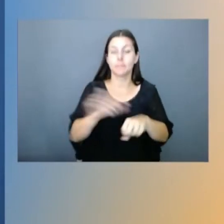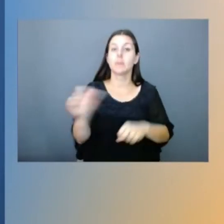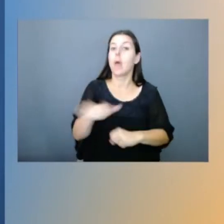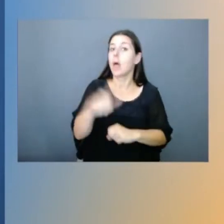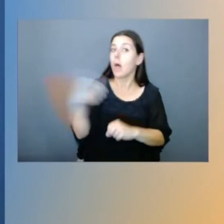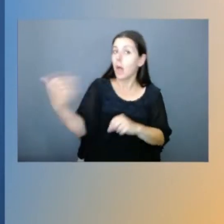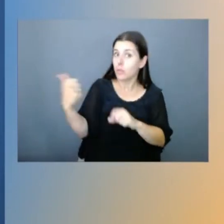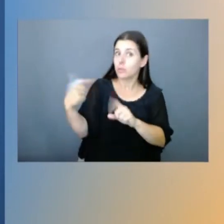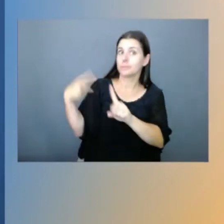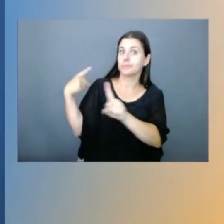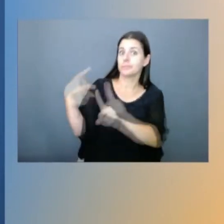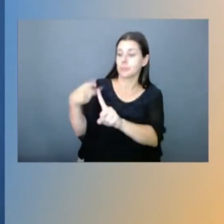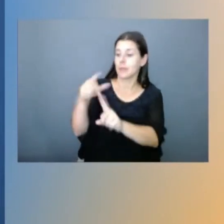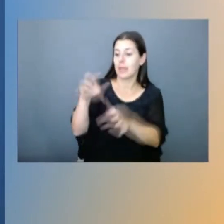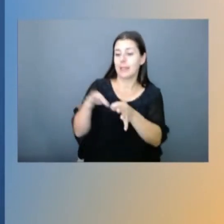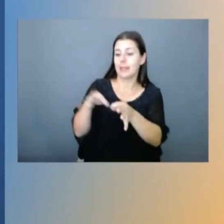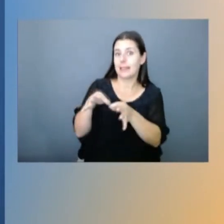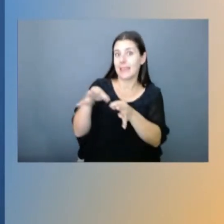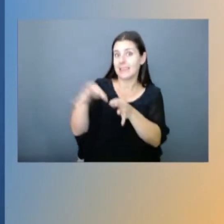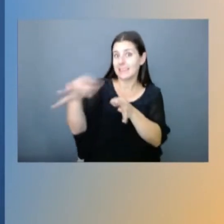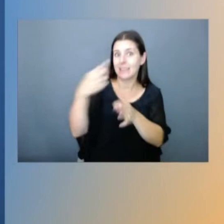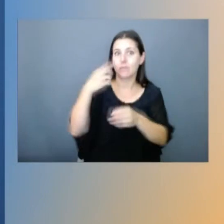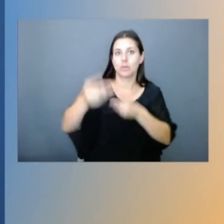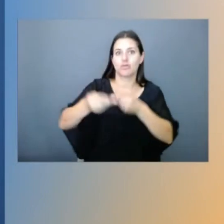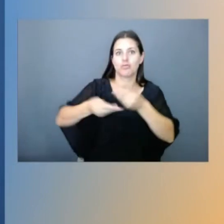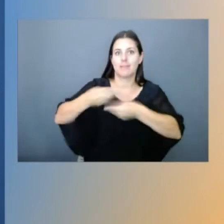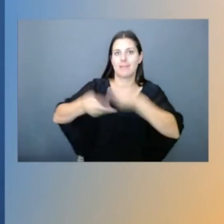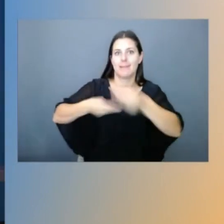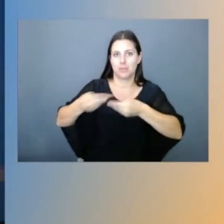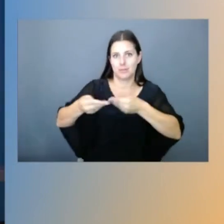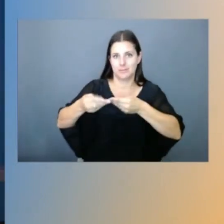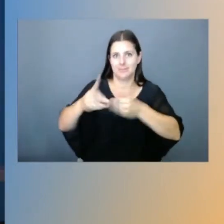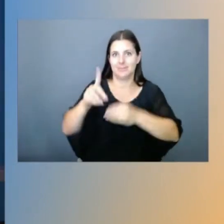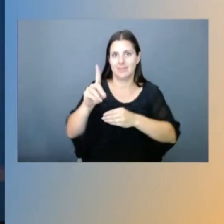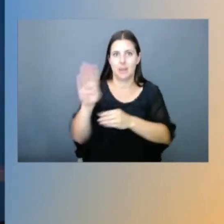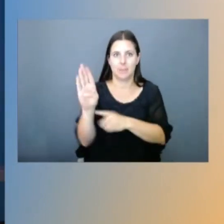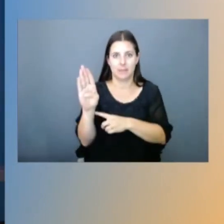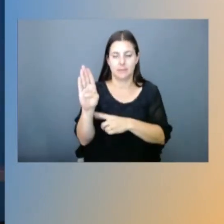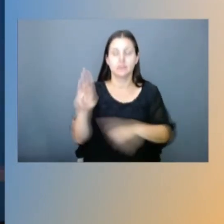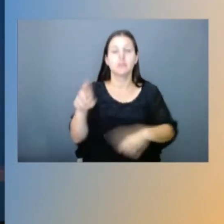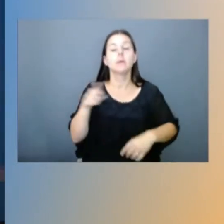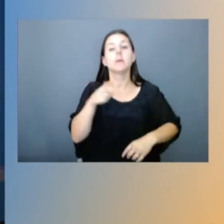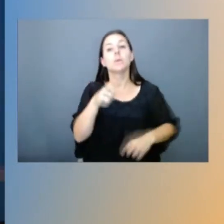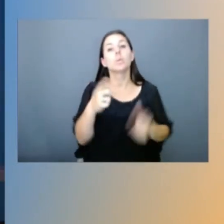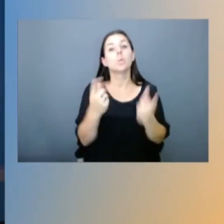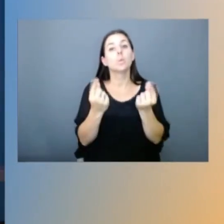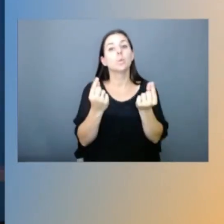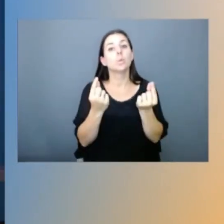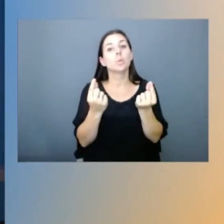latency in terms of transactional databases. Here, what you want to do is you want to read, update,